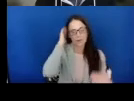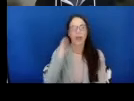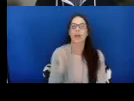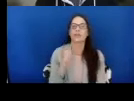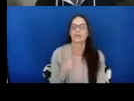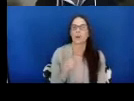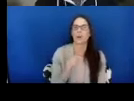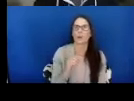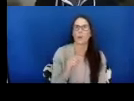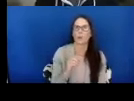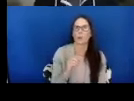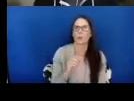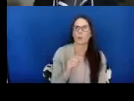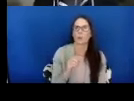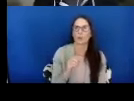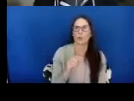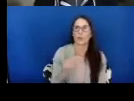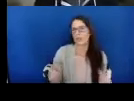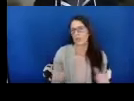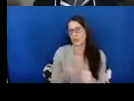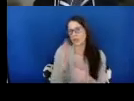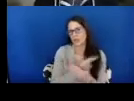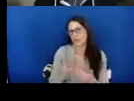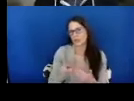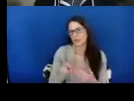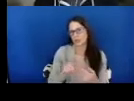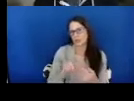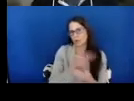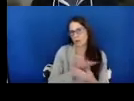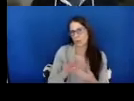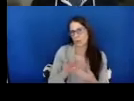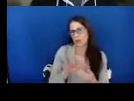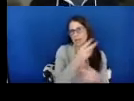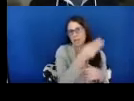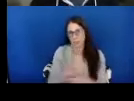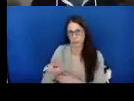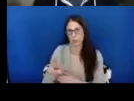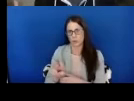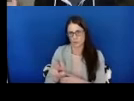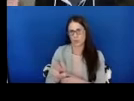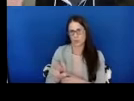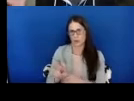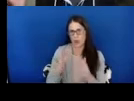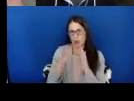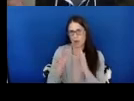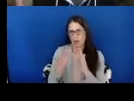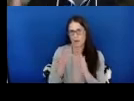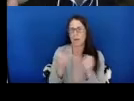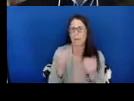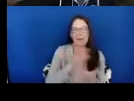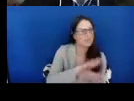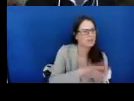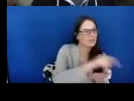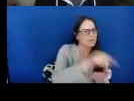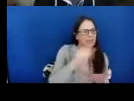two to four weeks after the move to go online, a lot of schools weren't sure how to administer